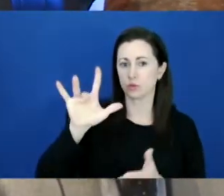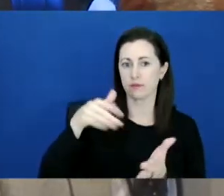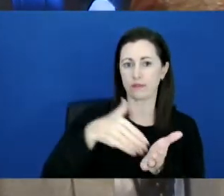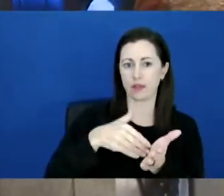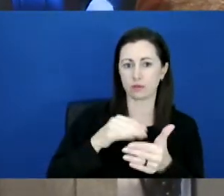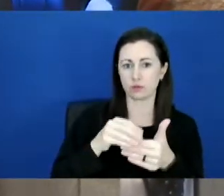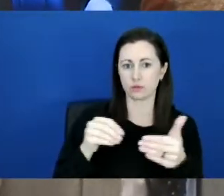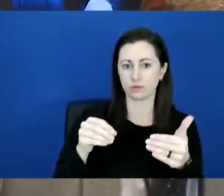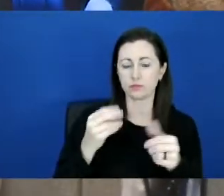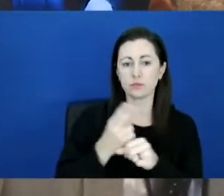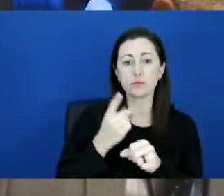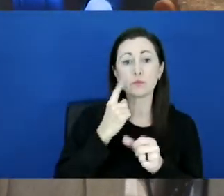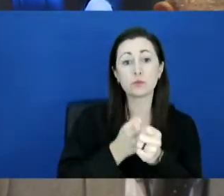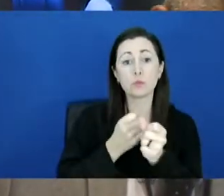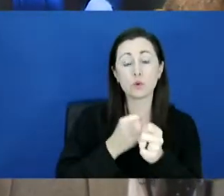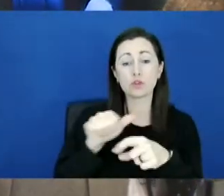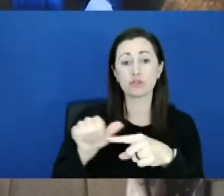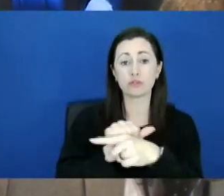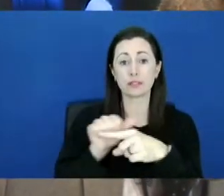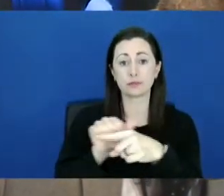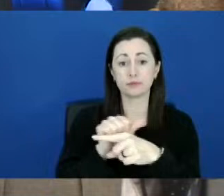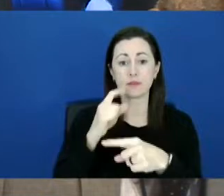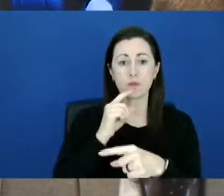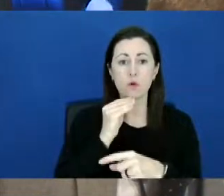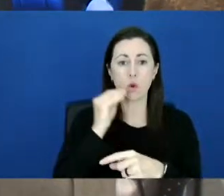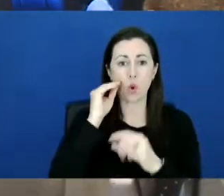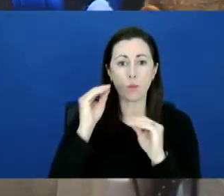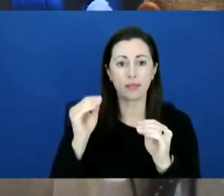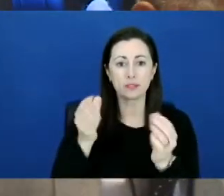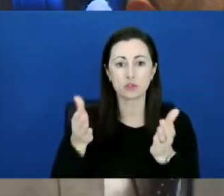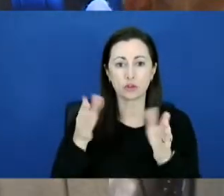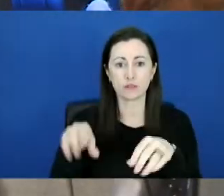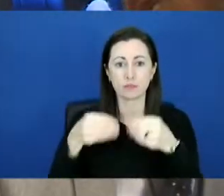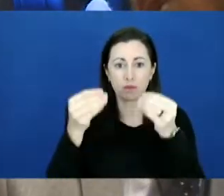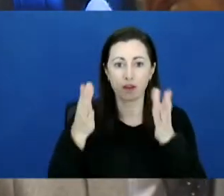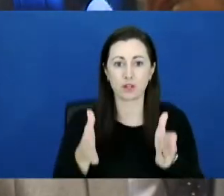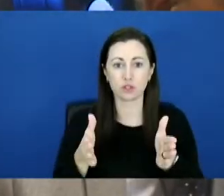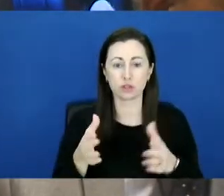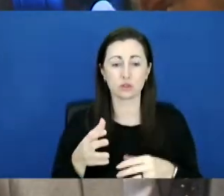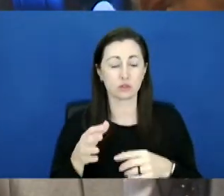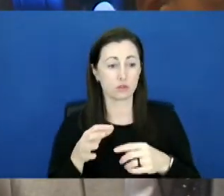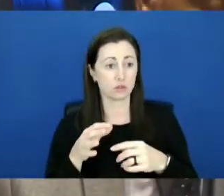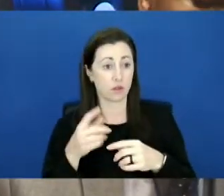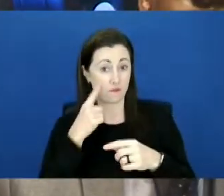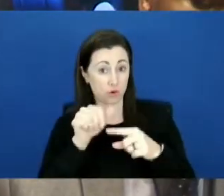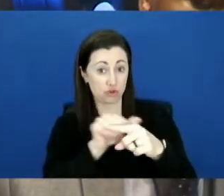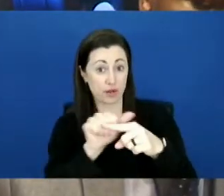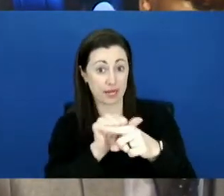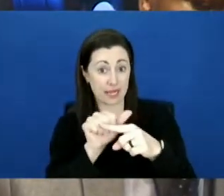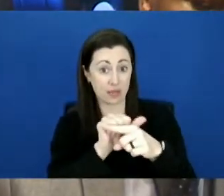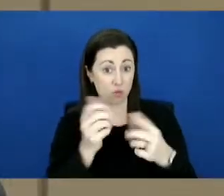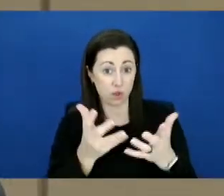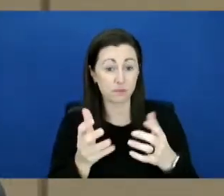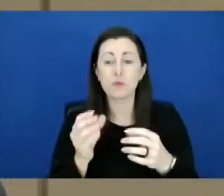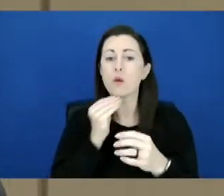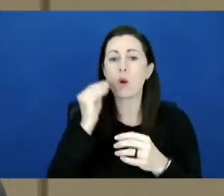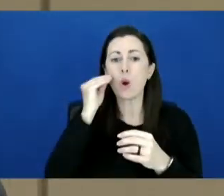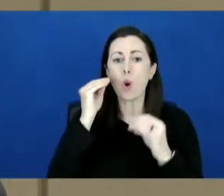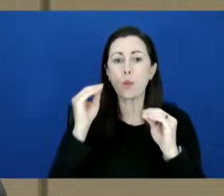GRANT, IT DOESN'T SAY HOW MUCH DOWN HERE. $25,000, USED TO